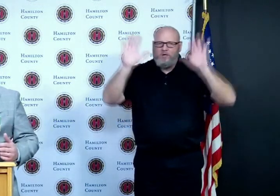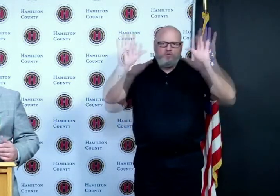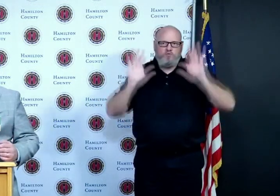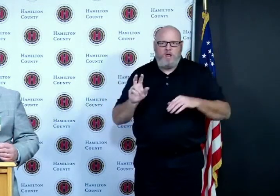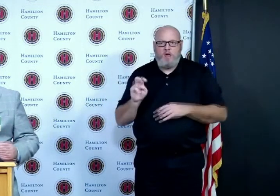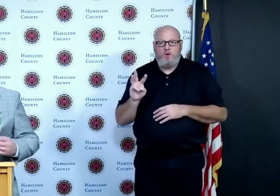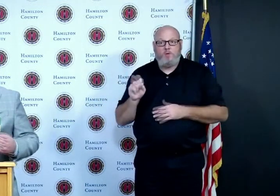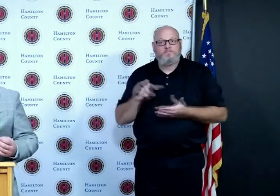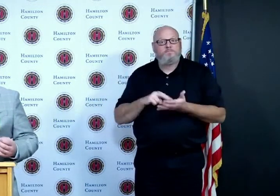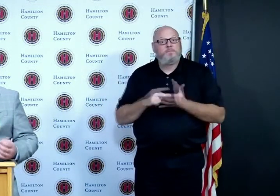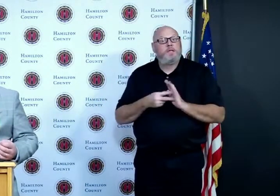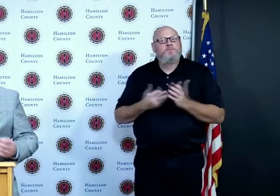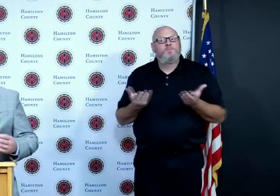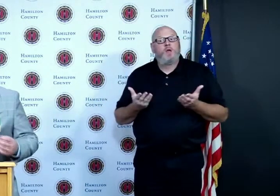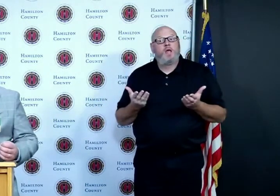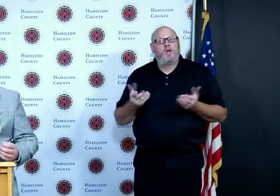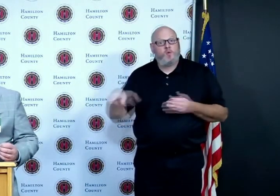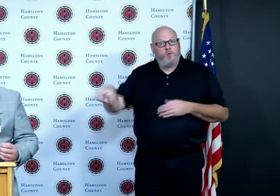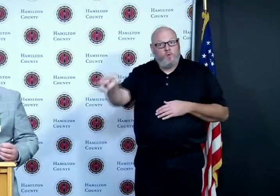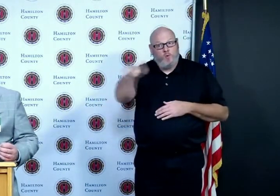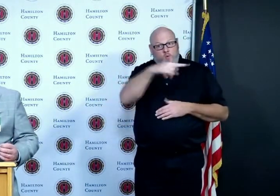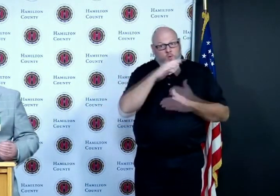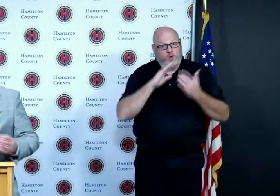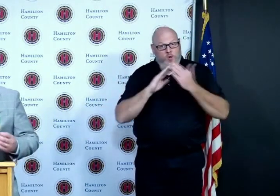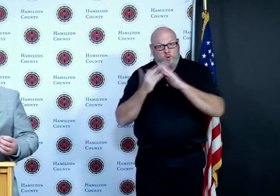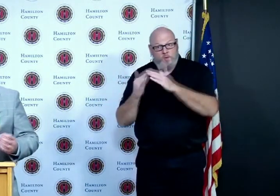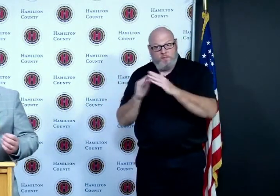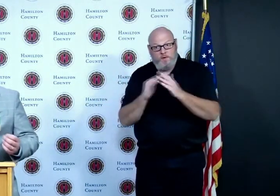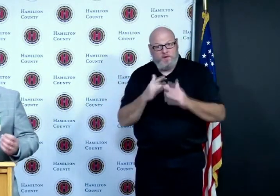right thing when you feel sick you're going to get tested and that means you're staying